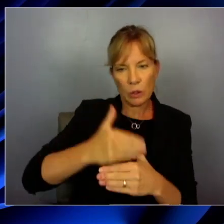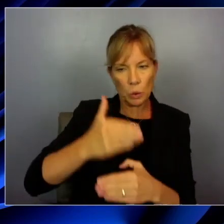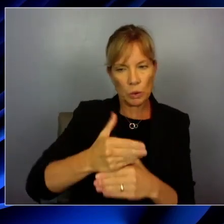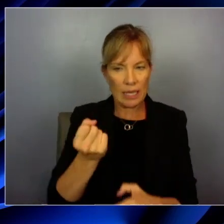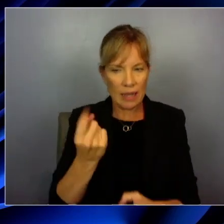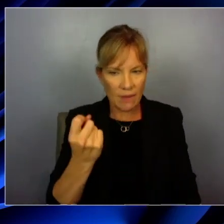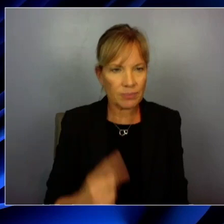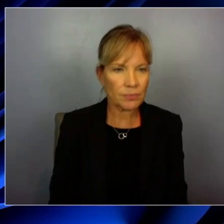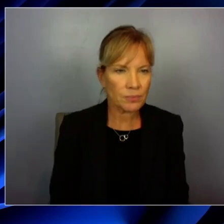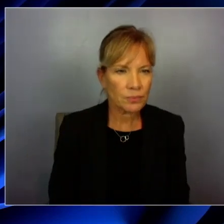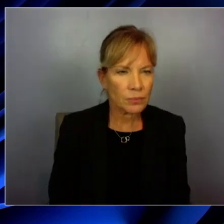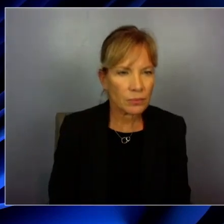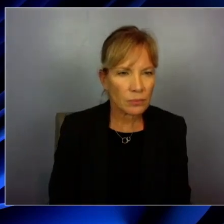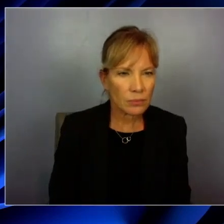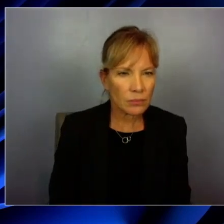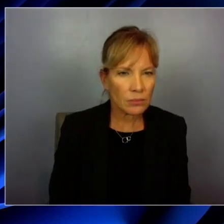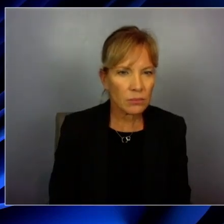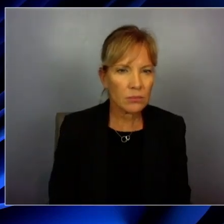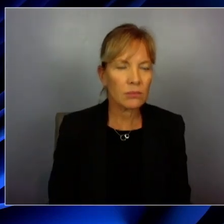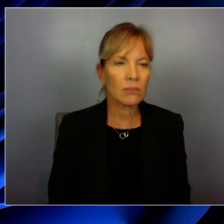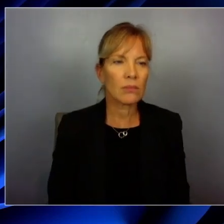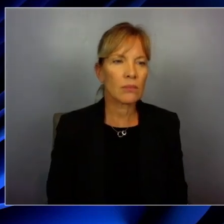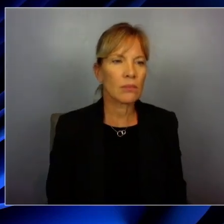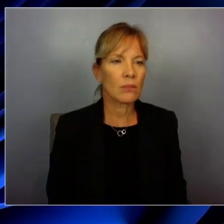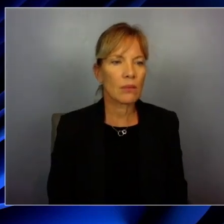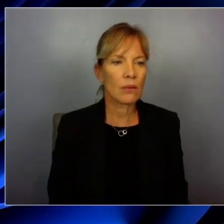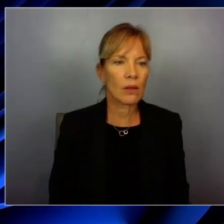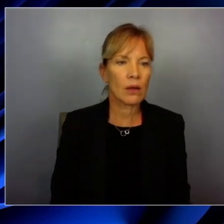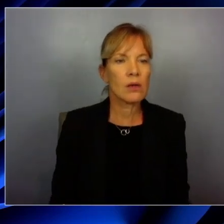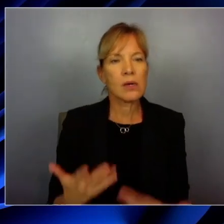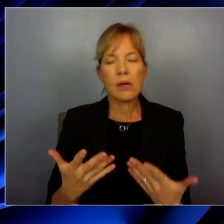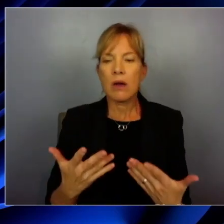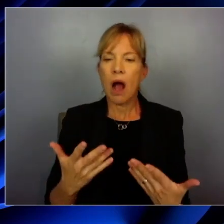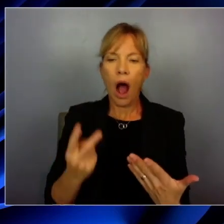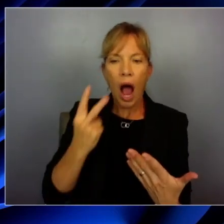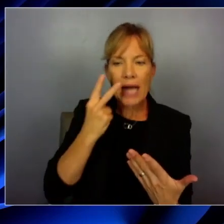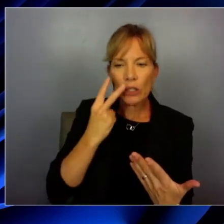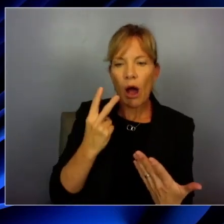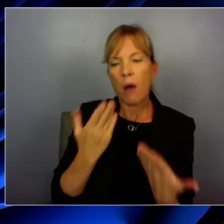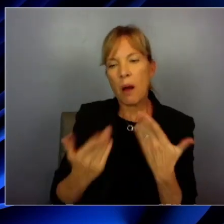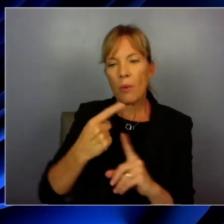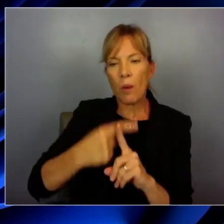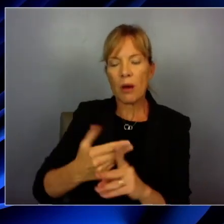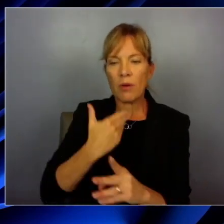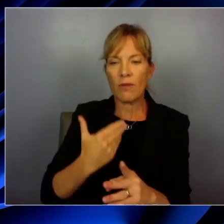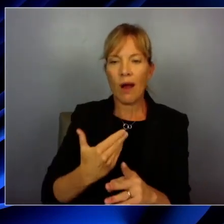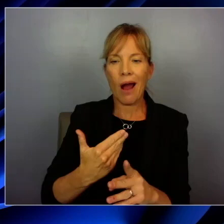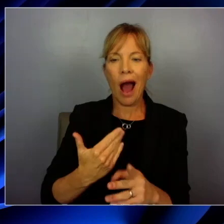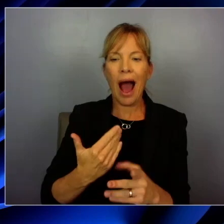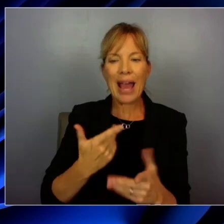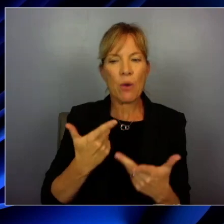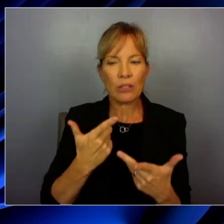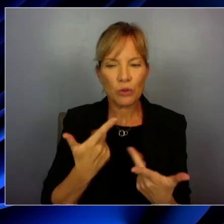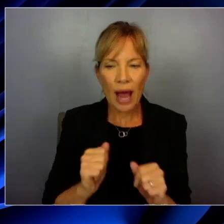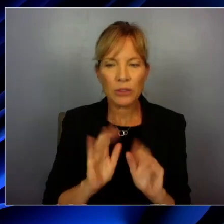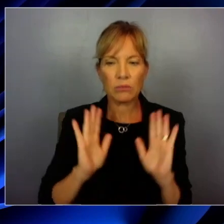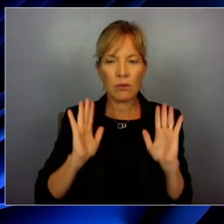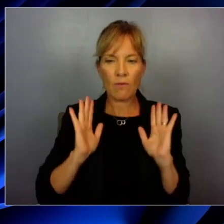You know, I got on the insider build about a month before release and I kind of almost deliberately stayed away from it a little bit because I just wanted to see kind of the final.